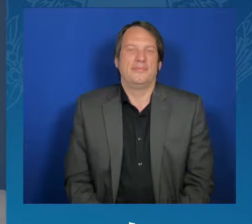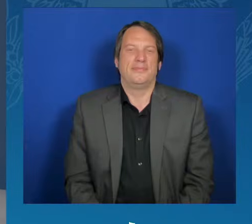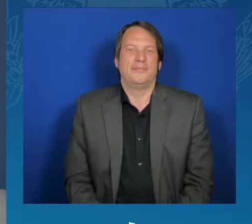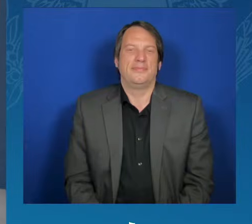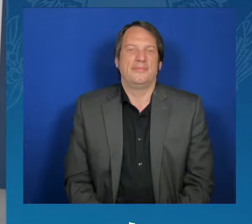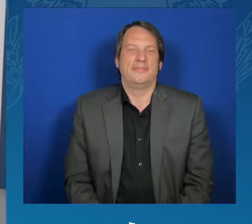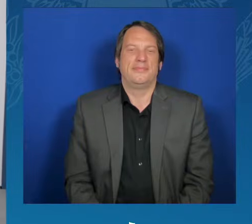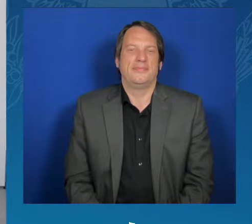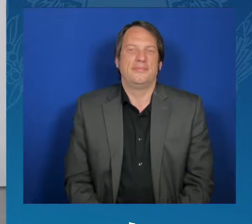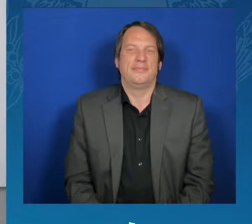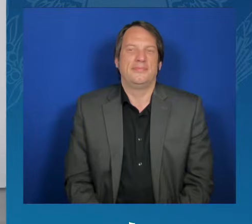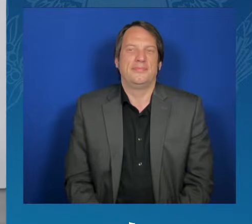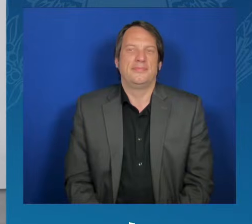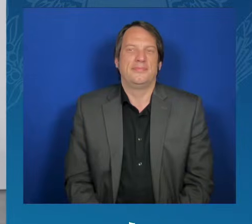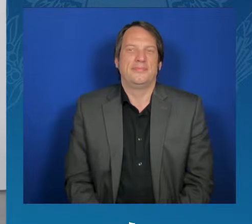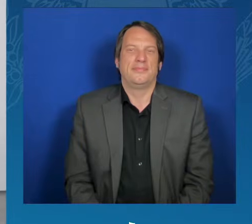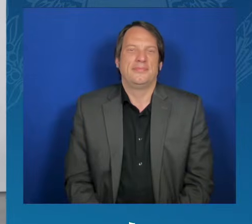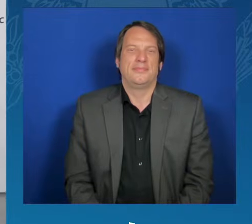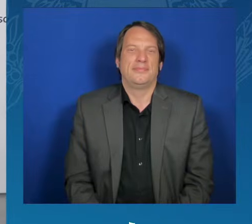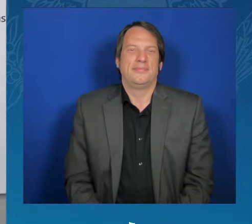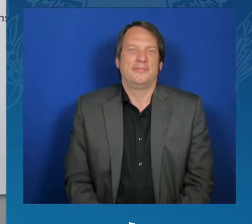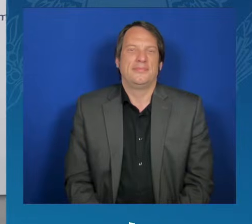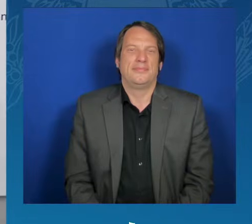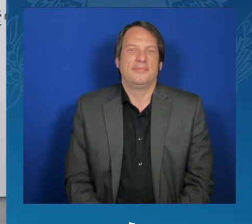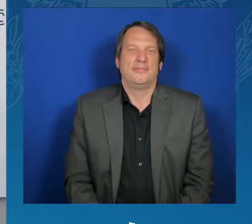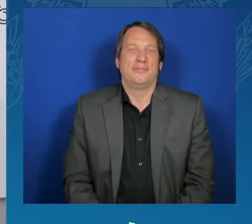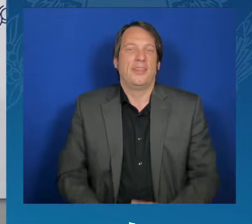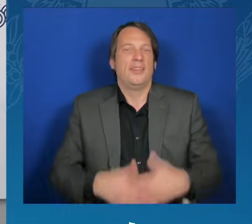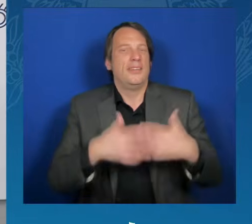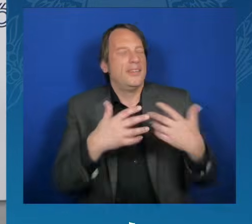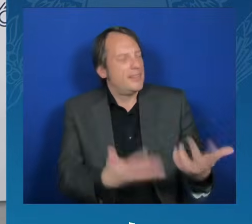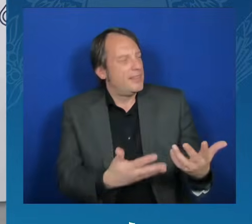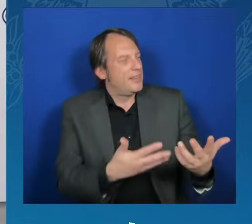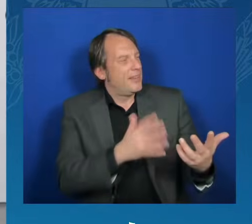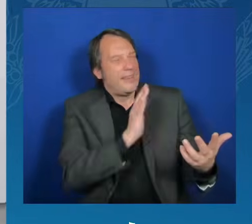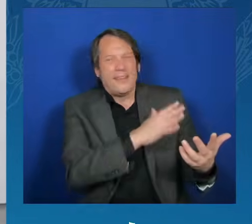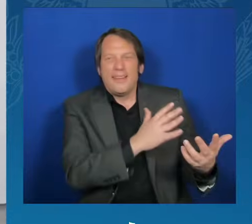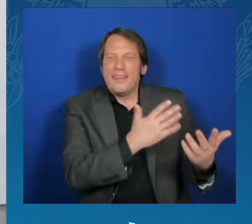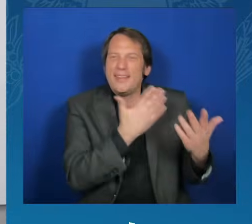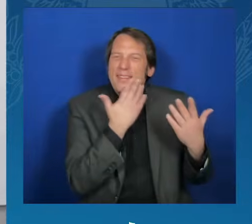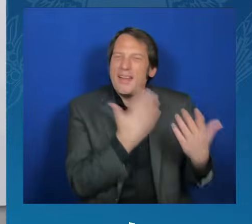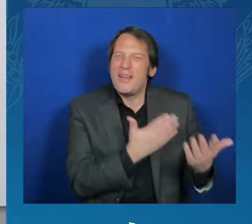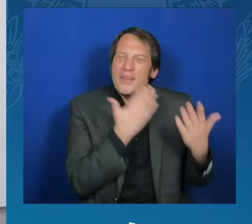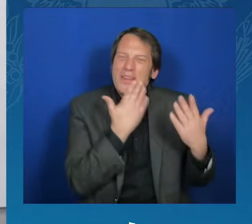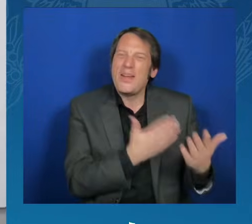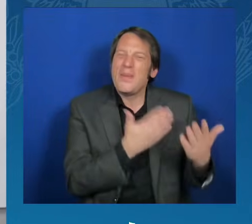Ambassador Heusgen: Th- -- thank you. Thank you very much, Madam Vice President, for these strong words,